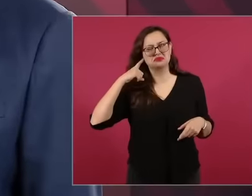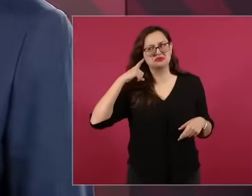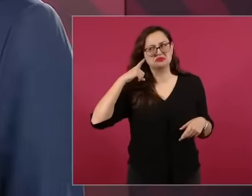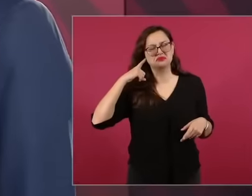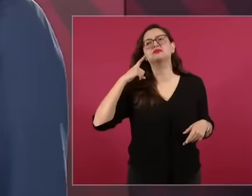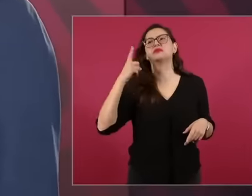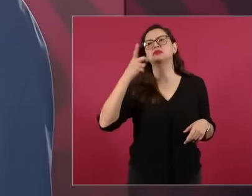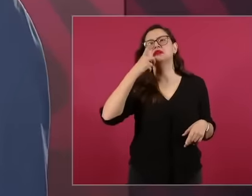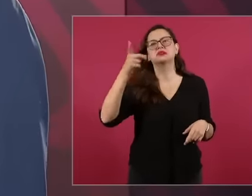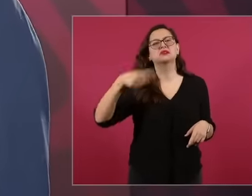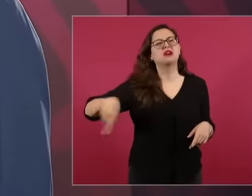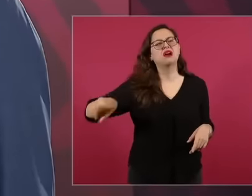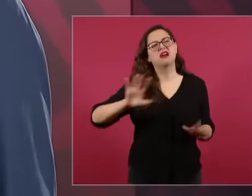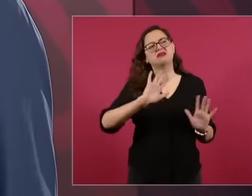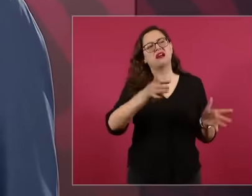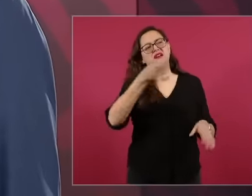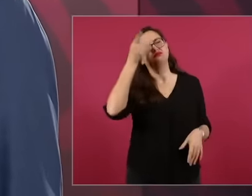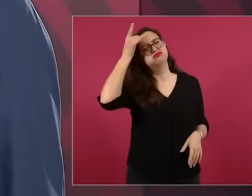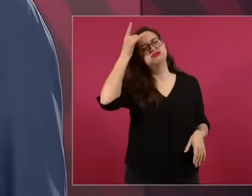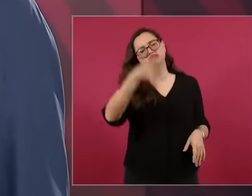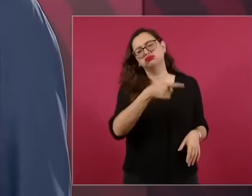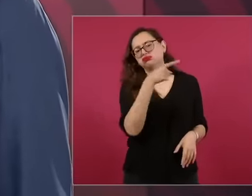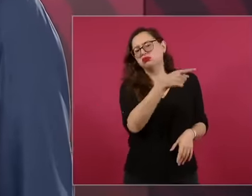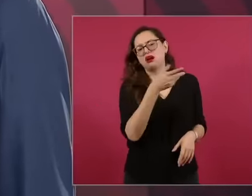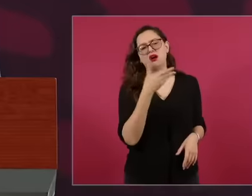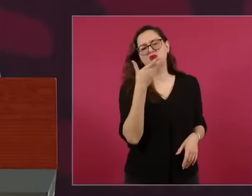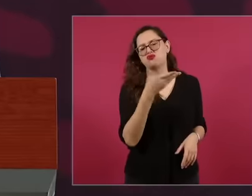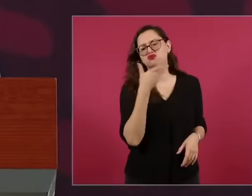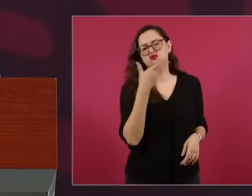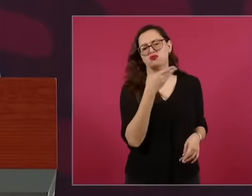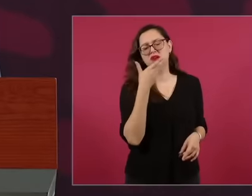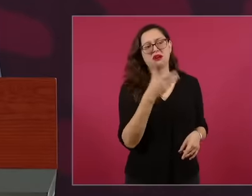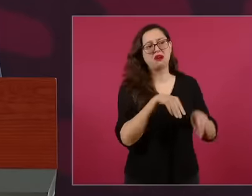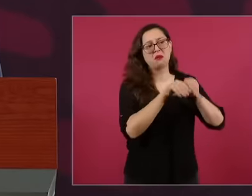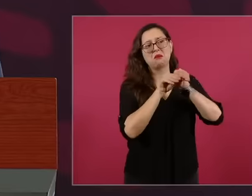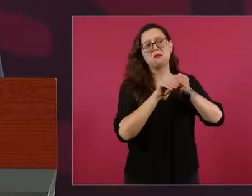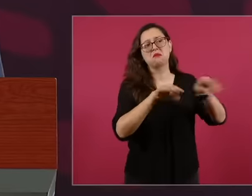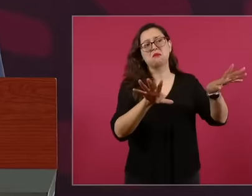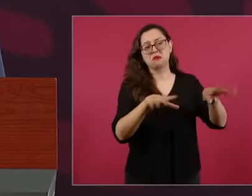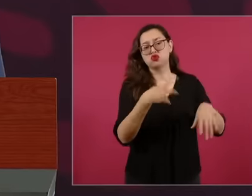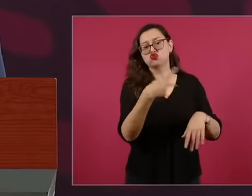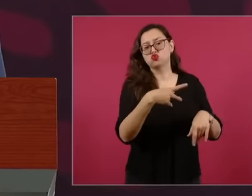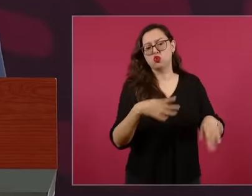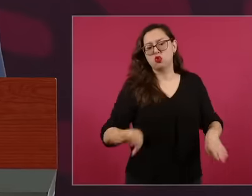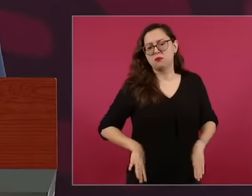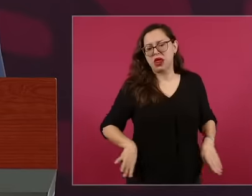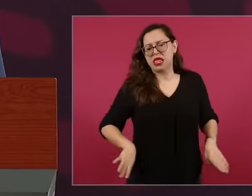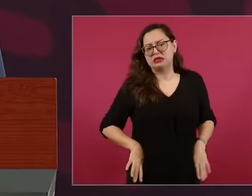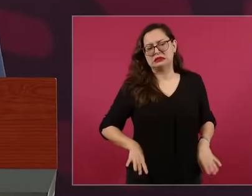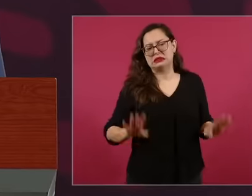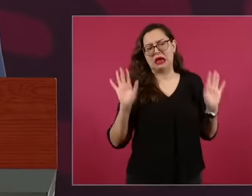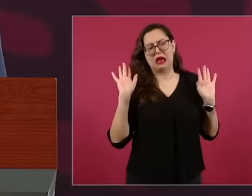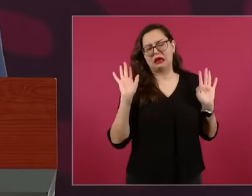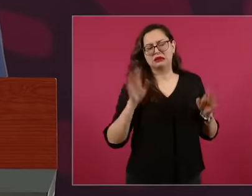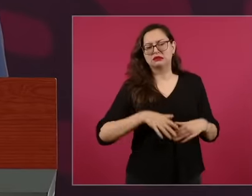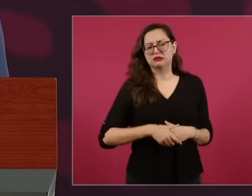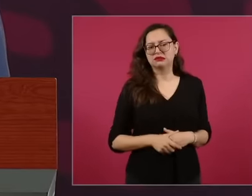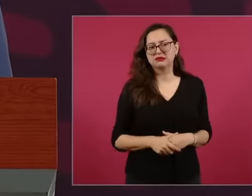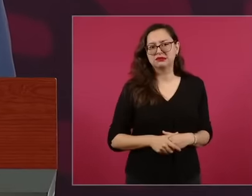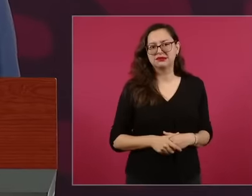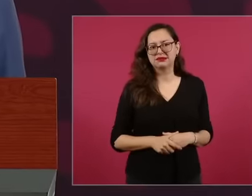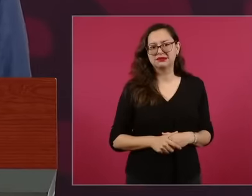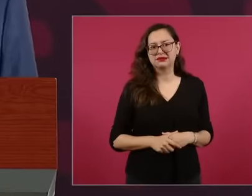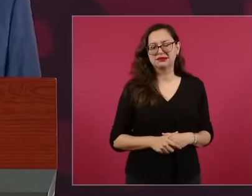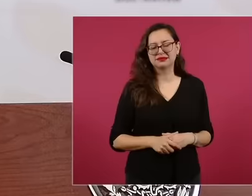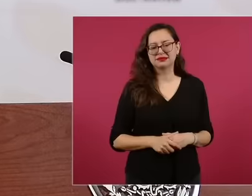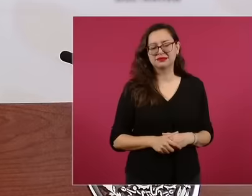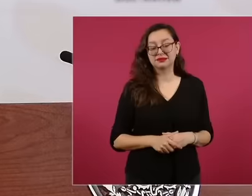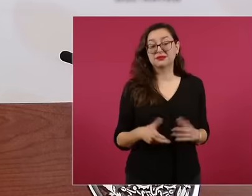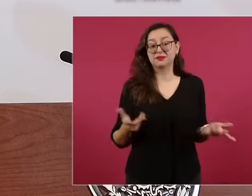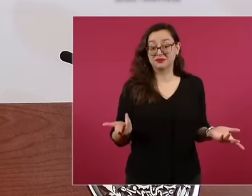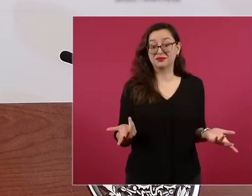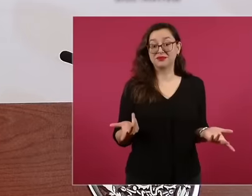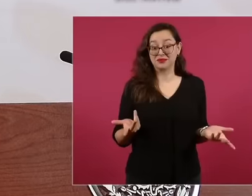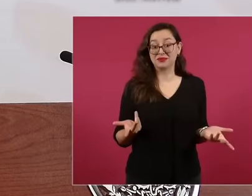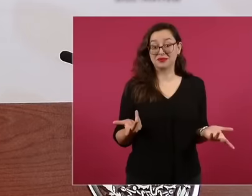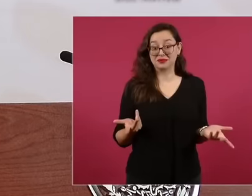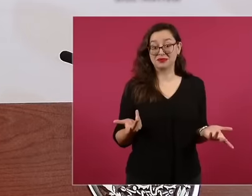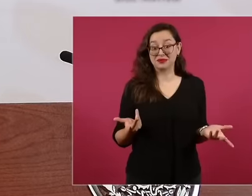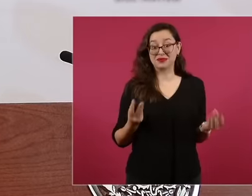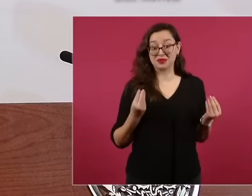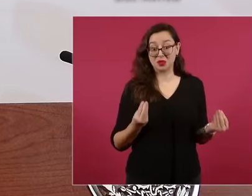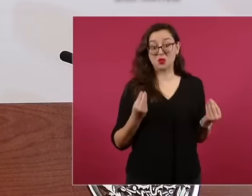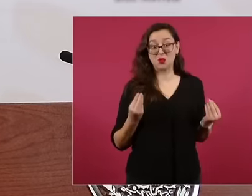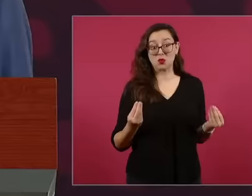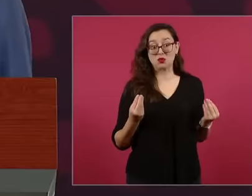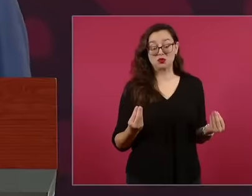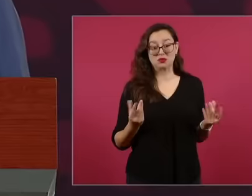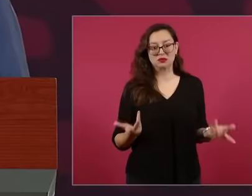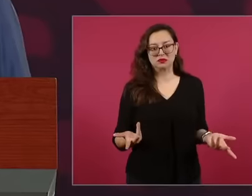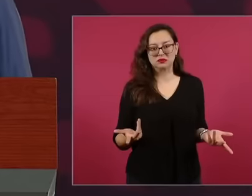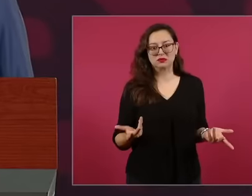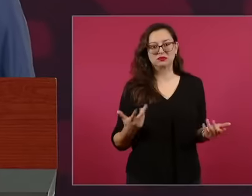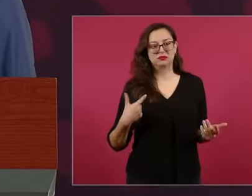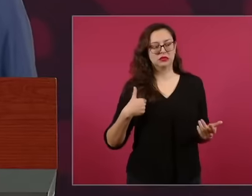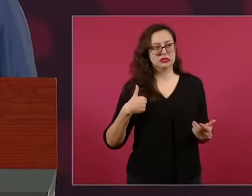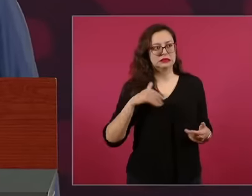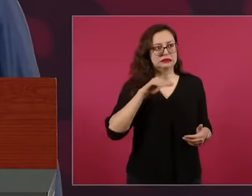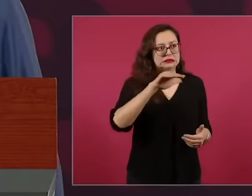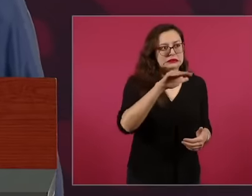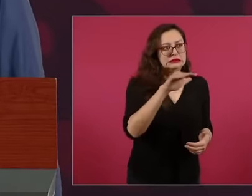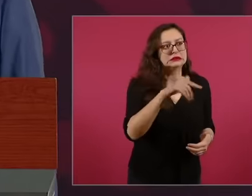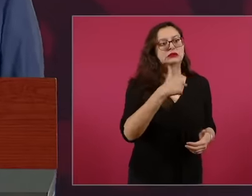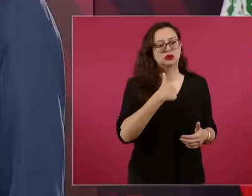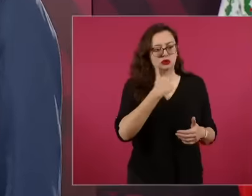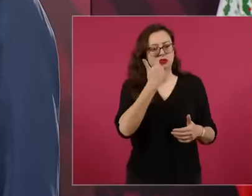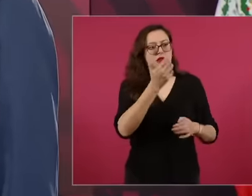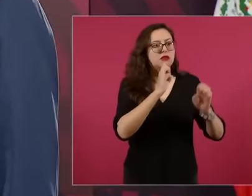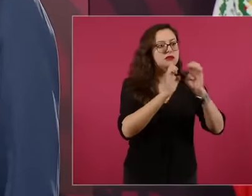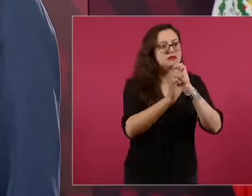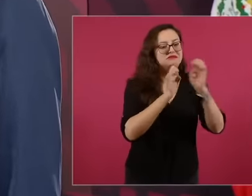years and in addition that prevailed it was very difficult to get an interview as an opponent